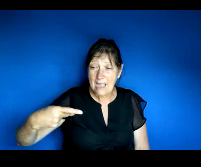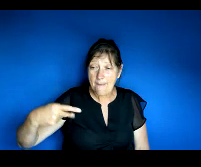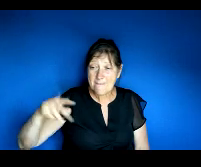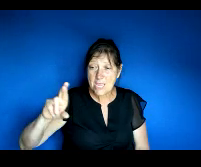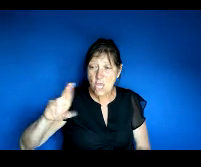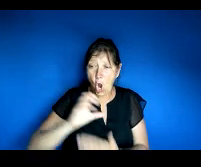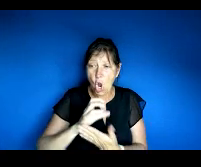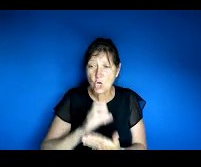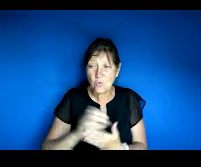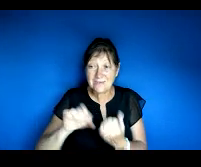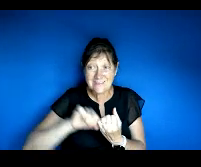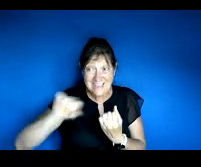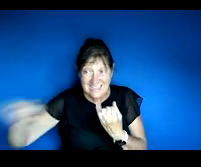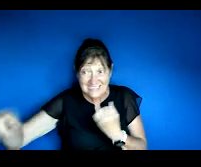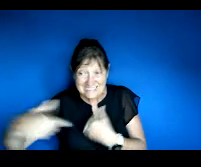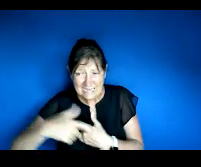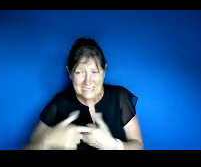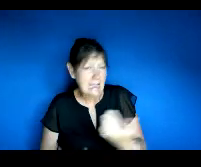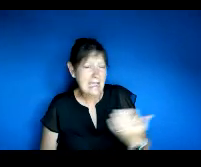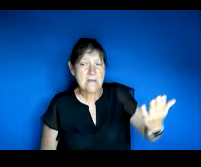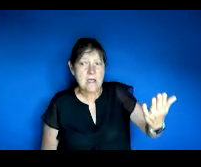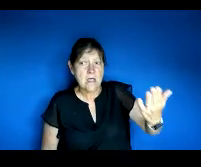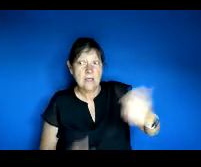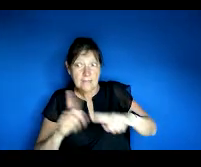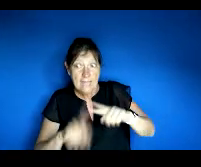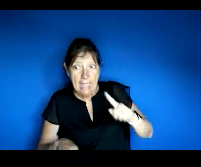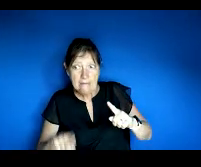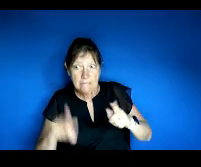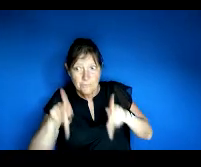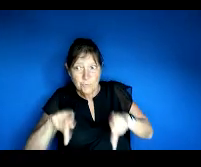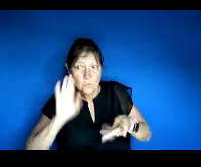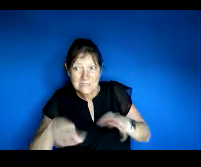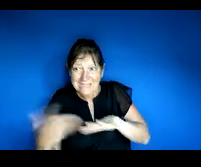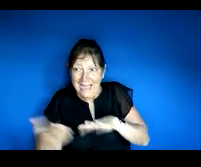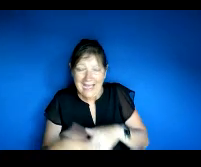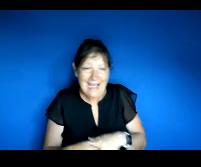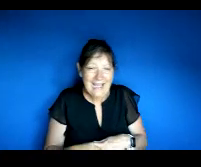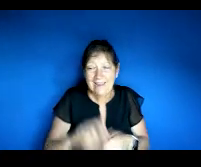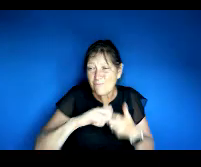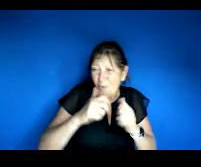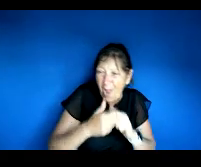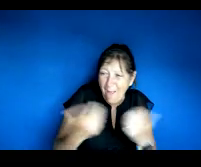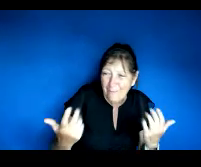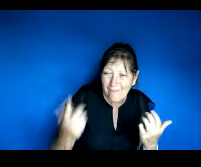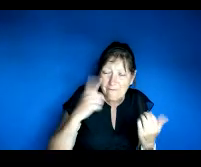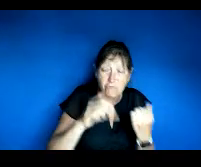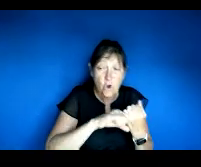extended time would, for obvious reasons, be problematic, potentially in that, if a student is taking,